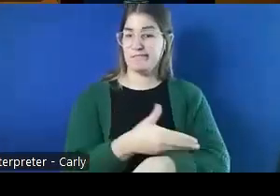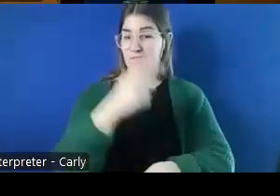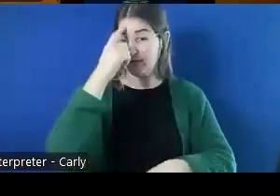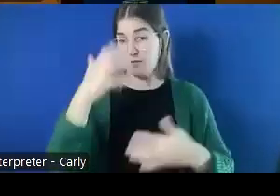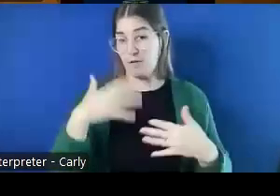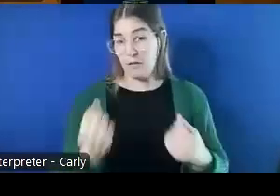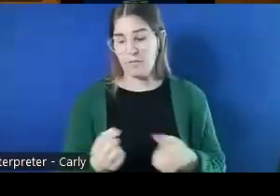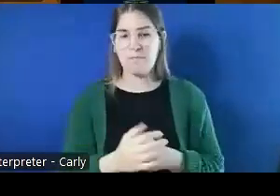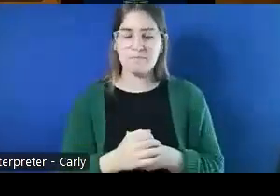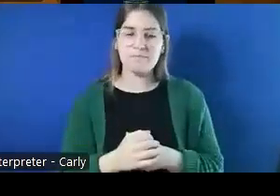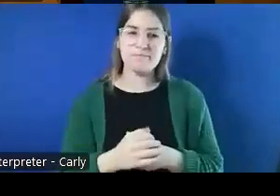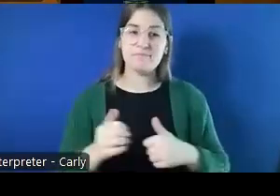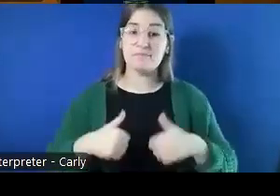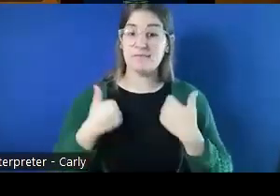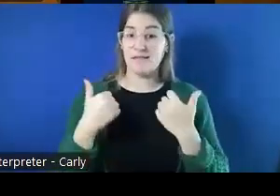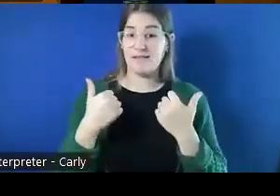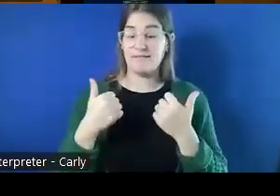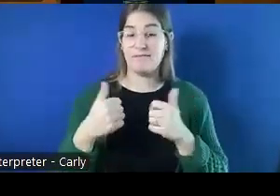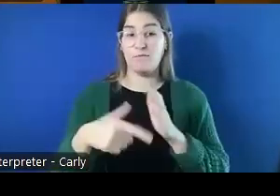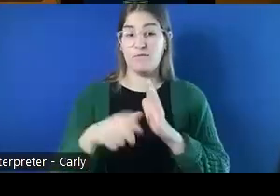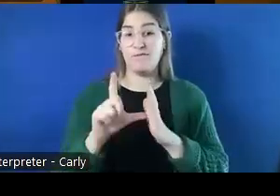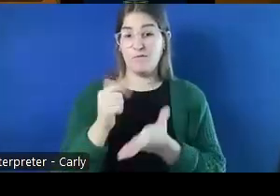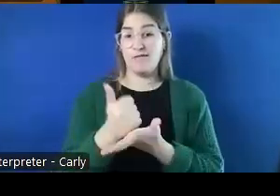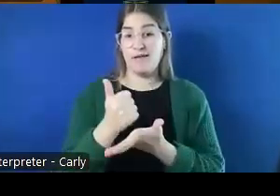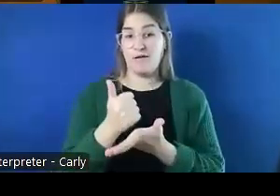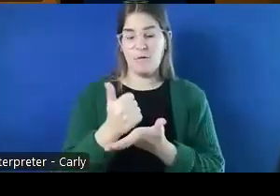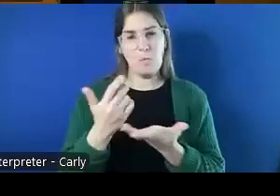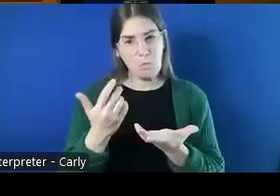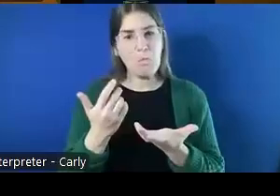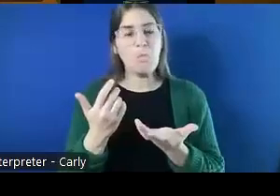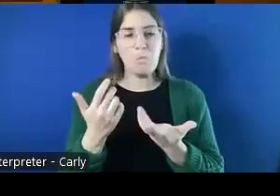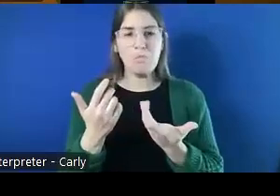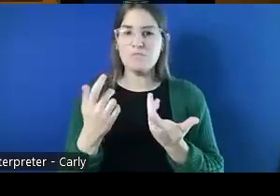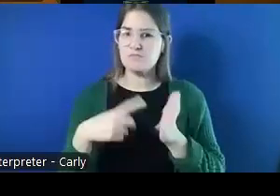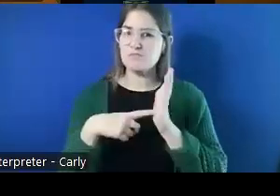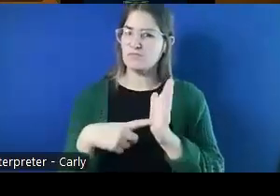Life review therapy as an individual intervention has shown to support a lot of emotional health